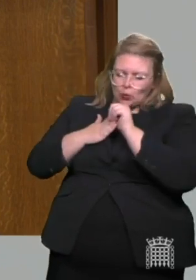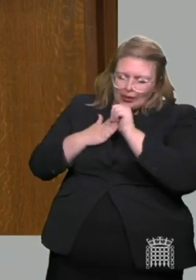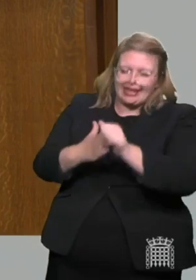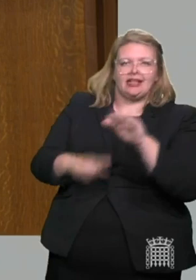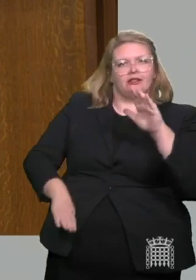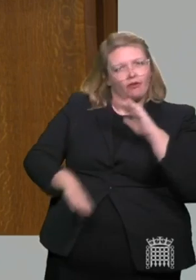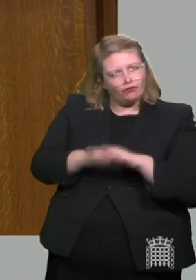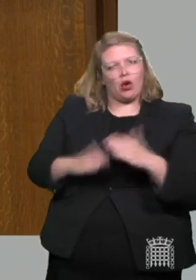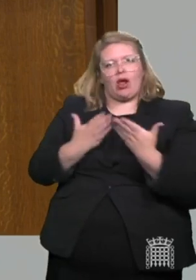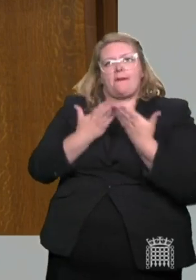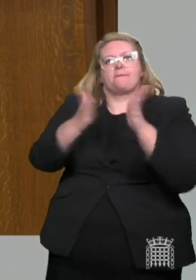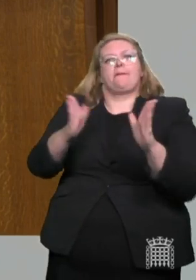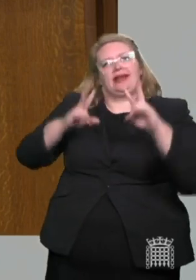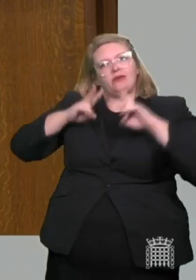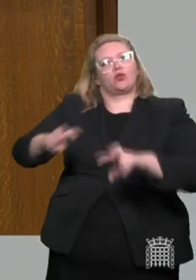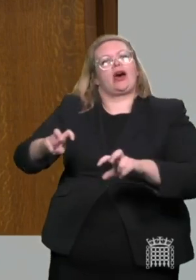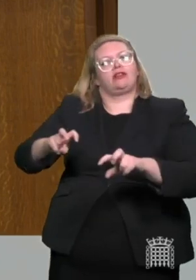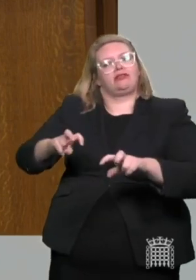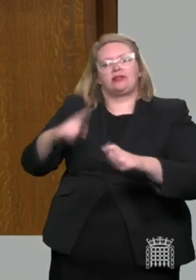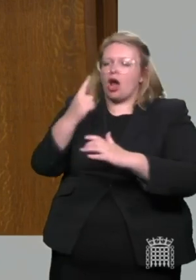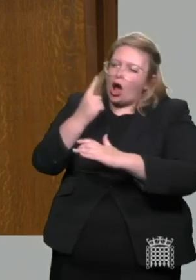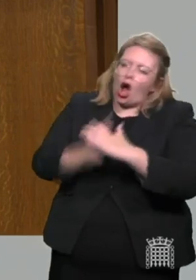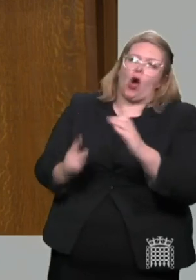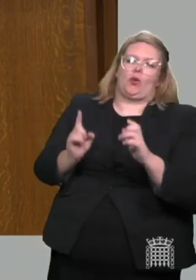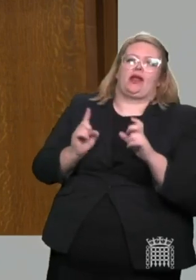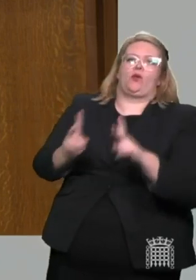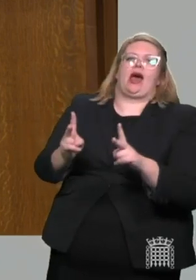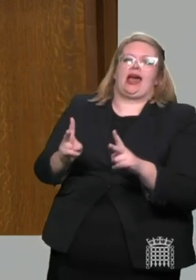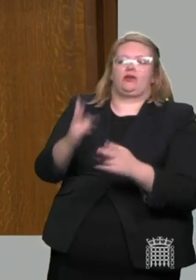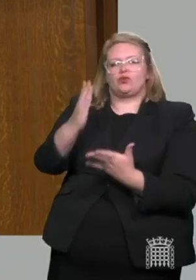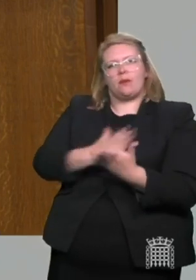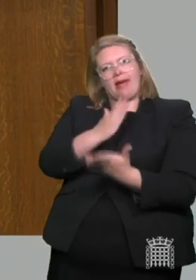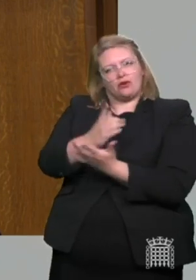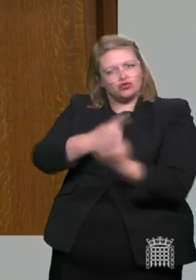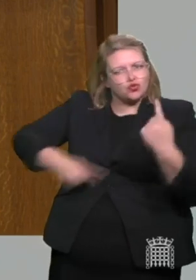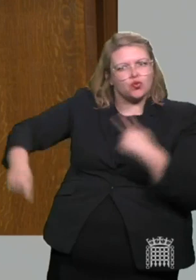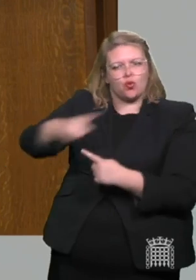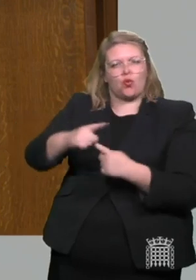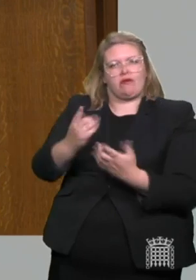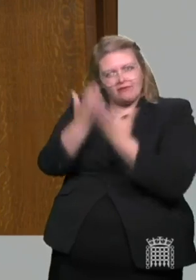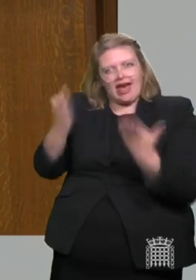justice to the victims of this horrendous accounting scandal and hold to account